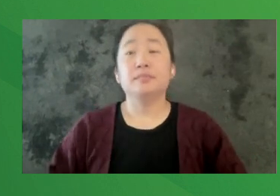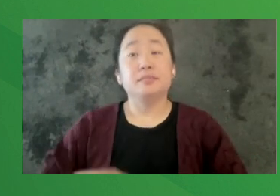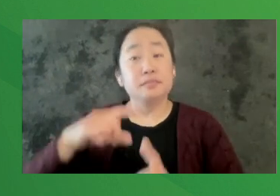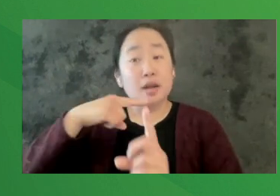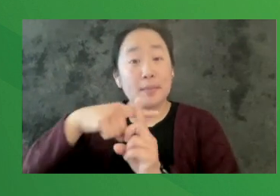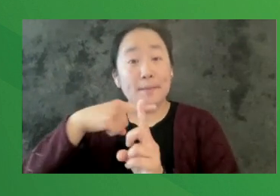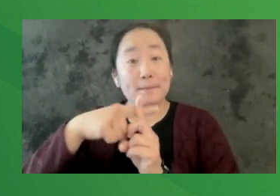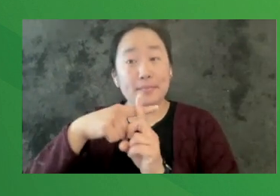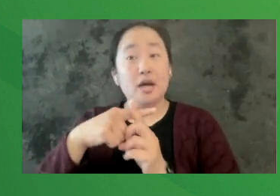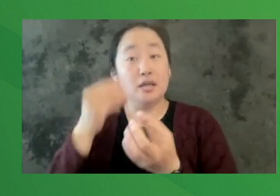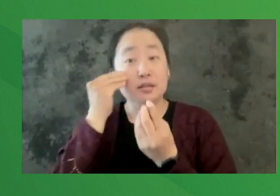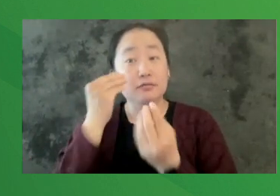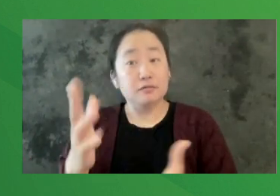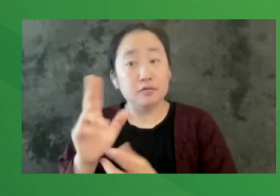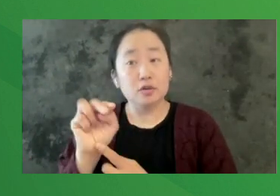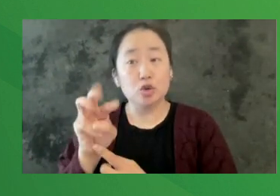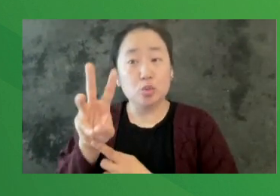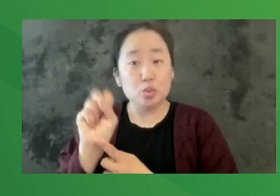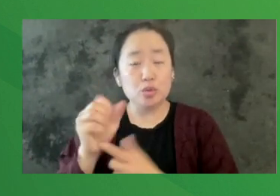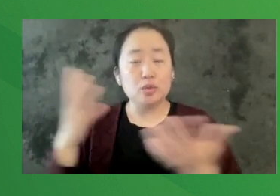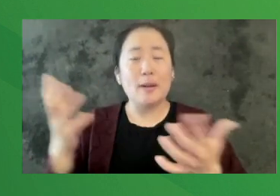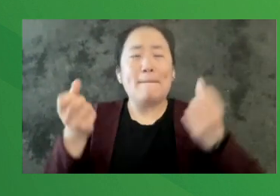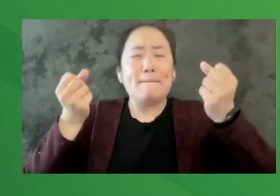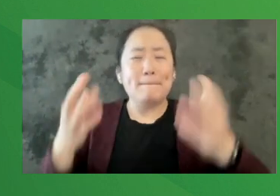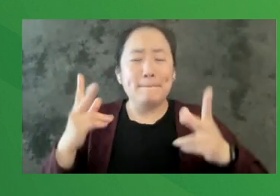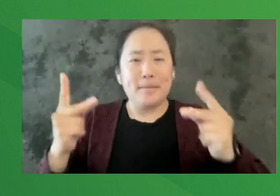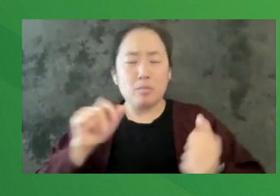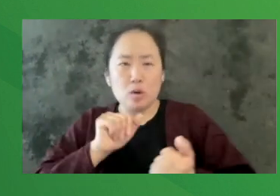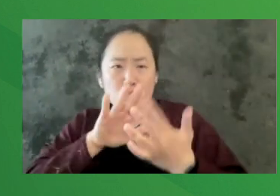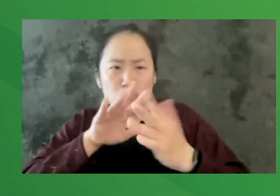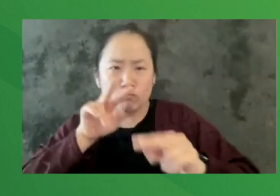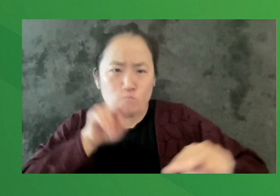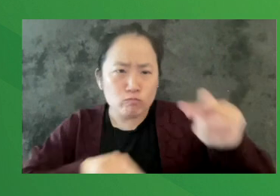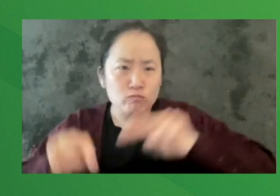people working on this issue and especially looking at how we can do more in education.